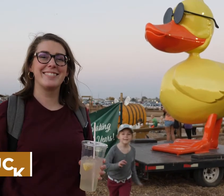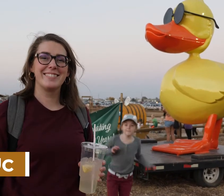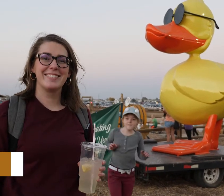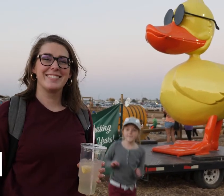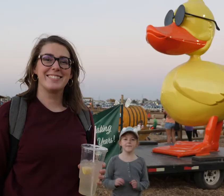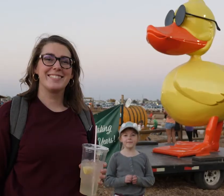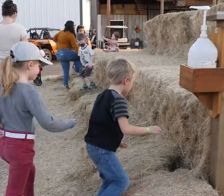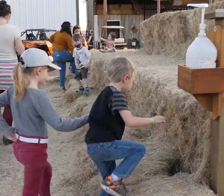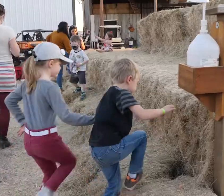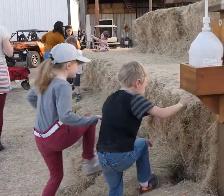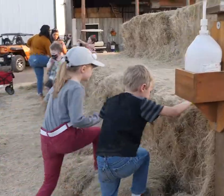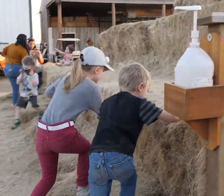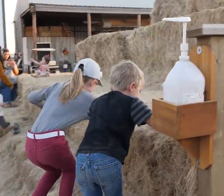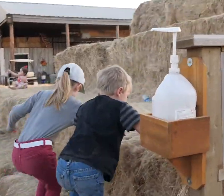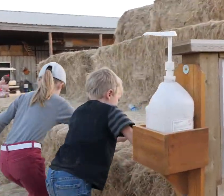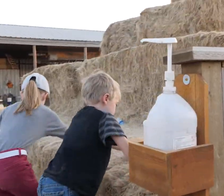DUCK